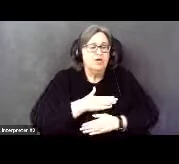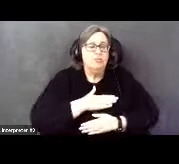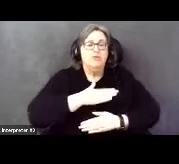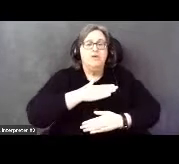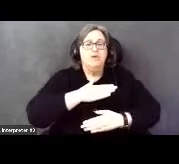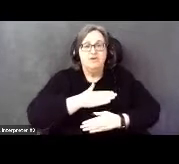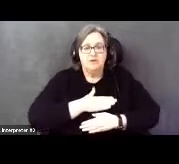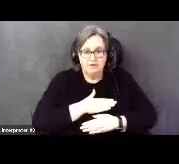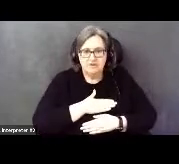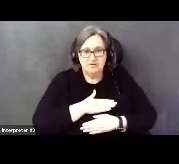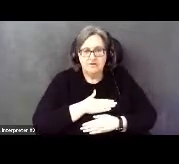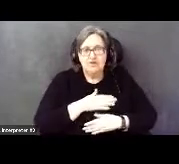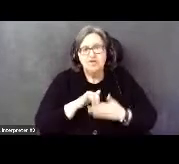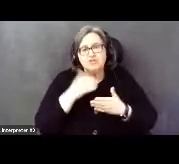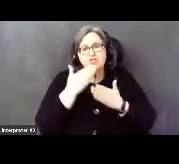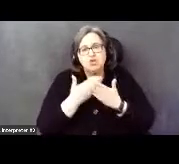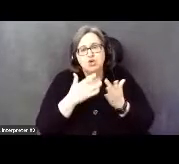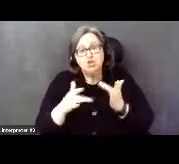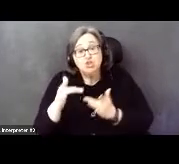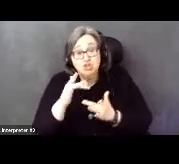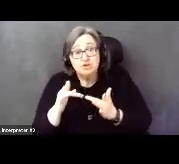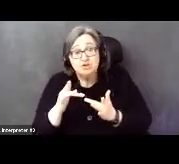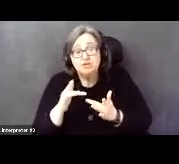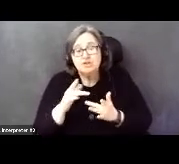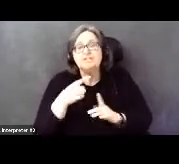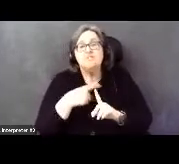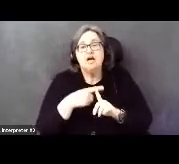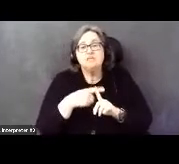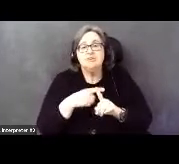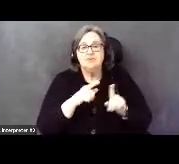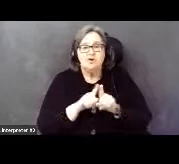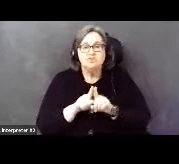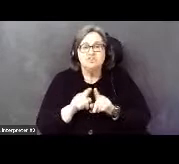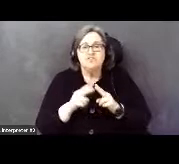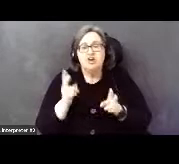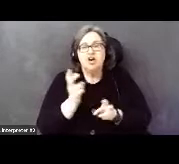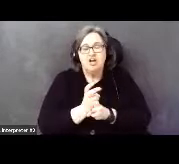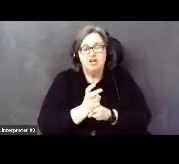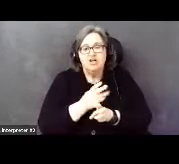been a good journey in that it's been positive. It's also been very hard. This is my life.